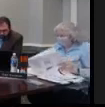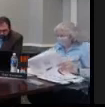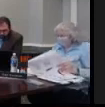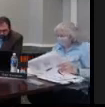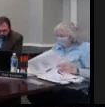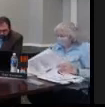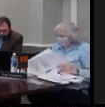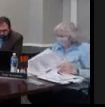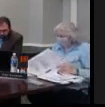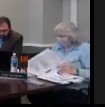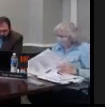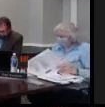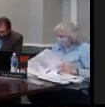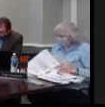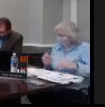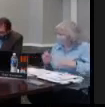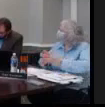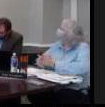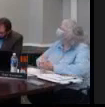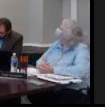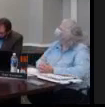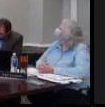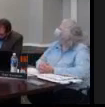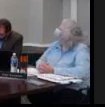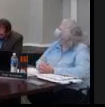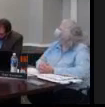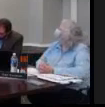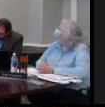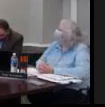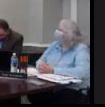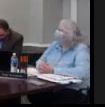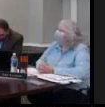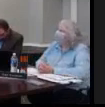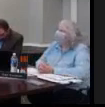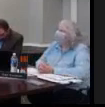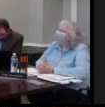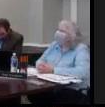The fireplace, we need to actually have a look and.